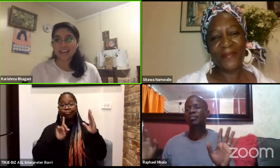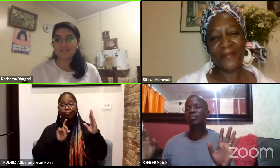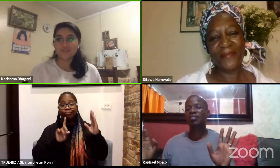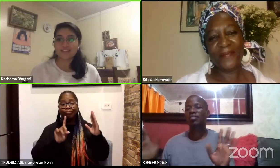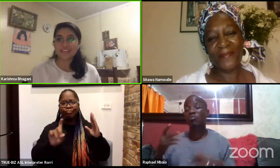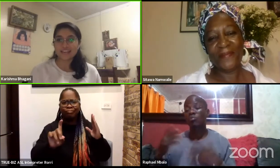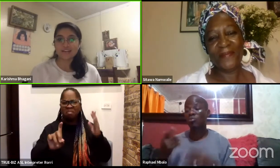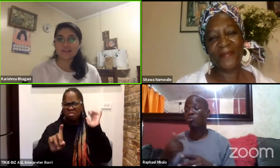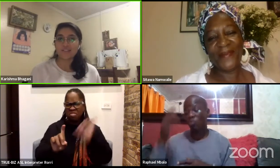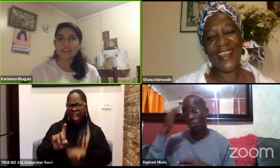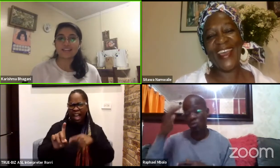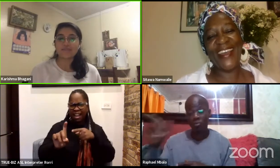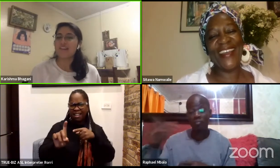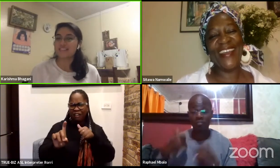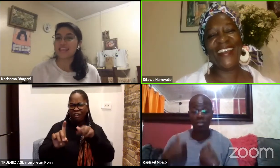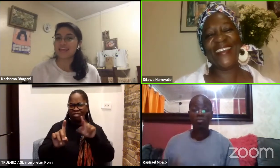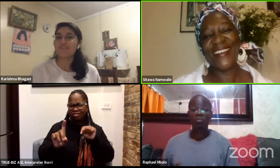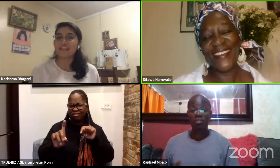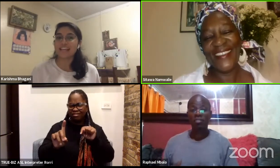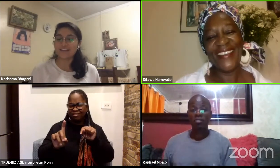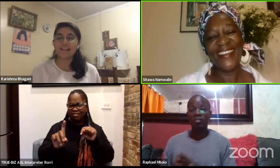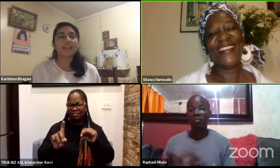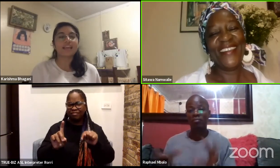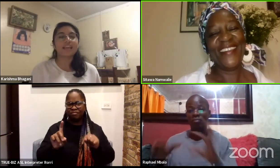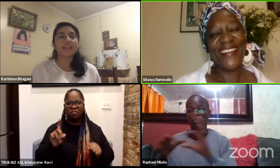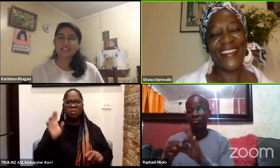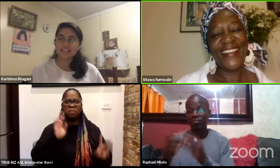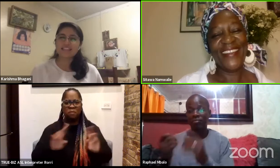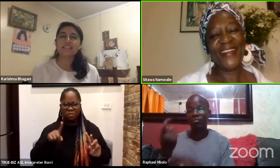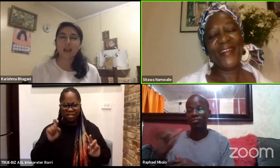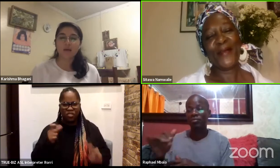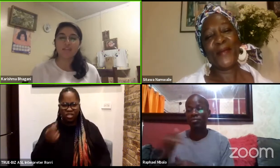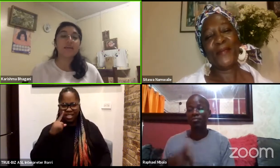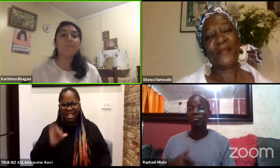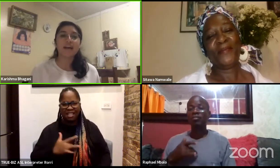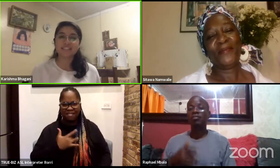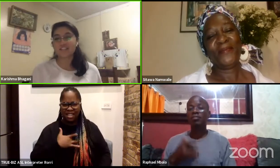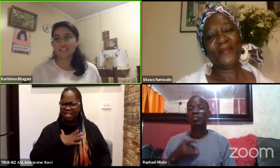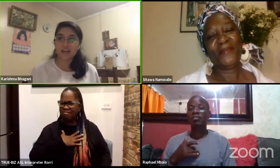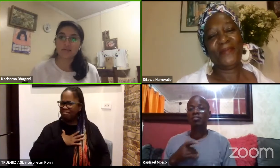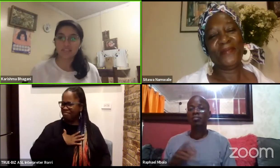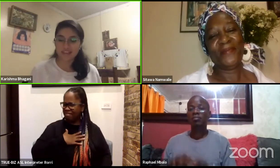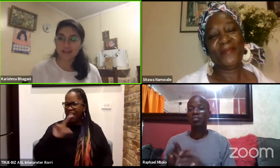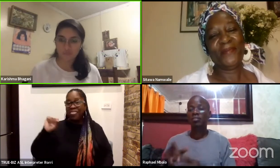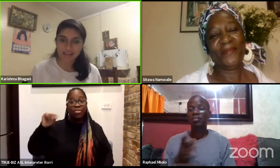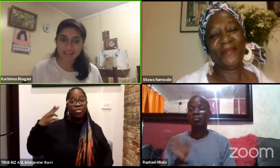and have tuned in understand that feeling of, yes, the Sitawa, the ambassador Sitawa Namwalie